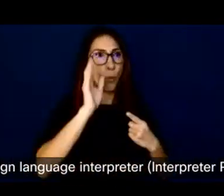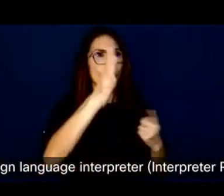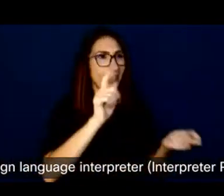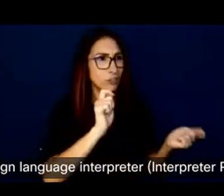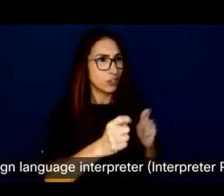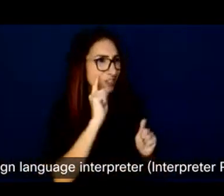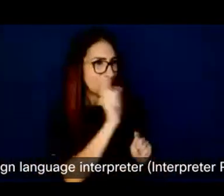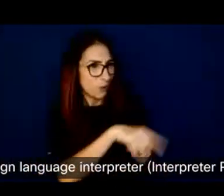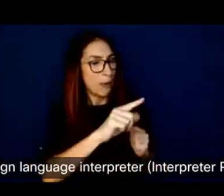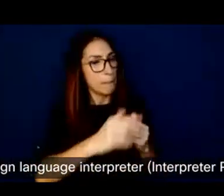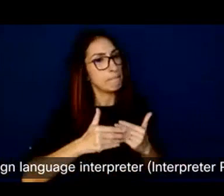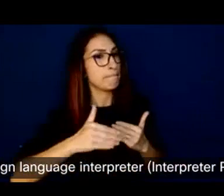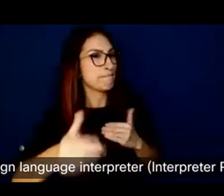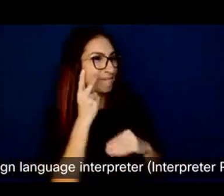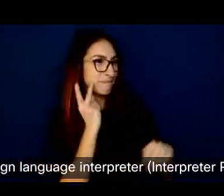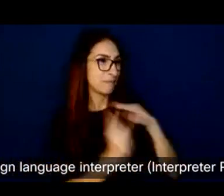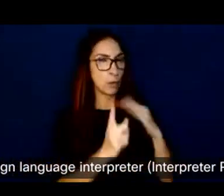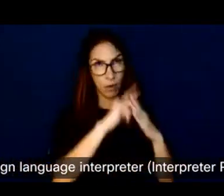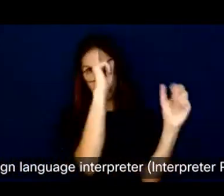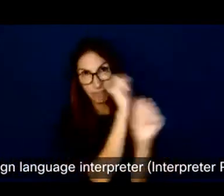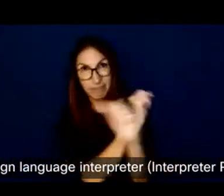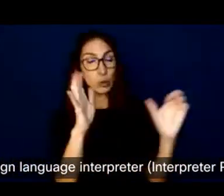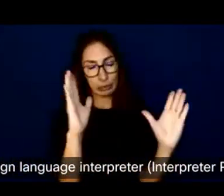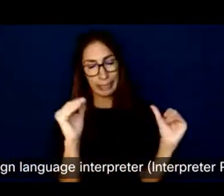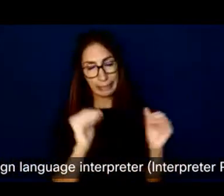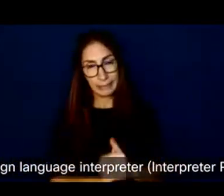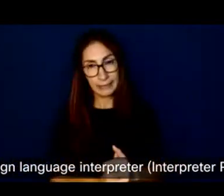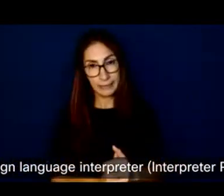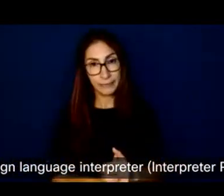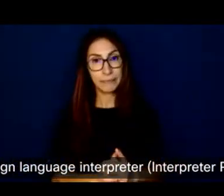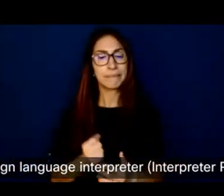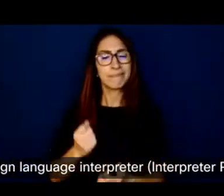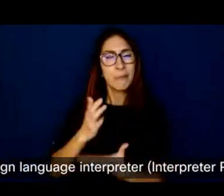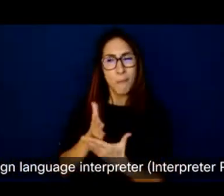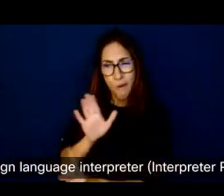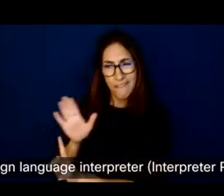when it comes to HIV and aging is that, people are all of a